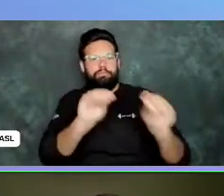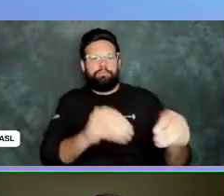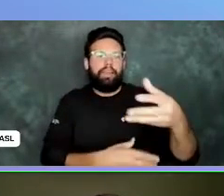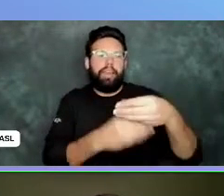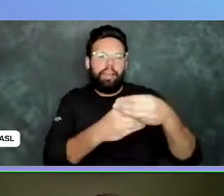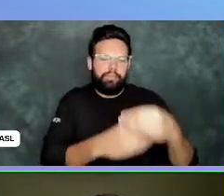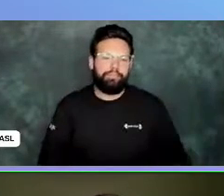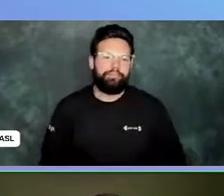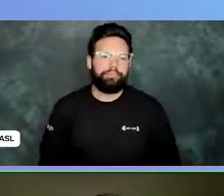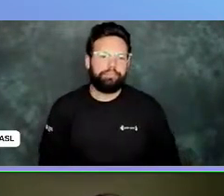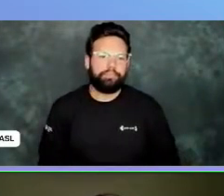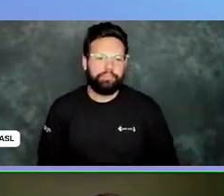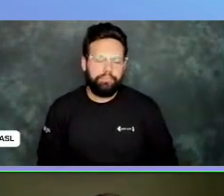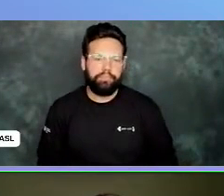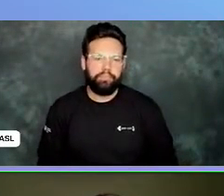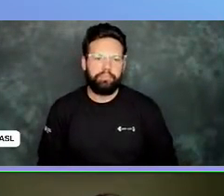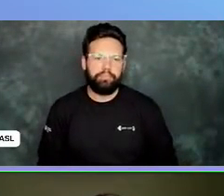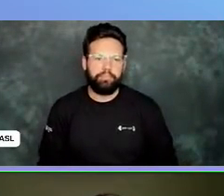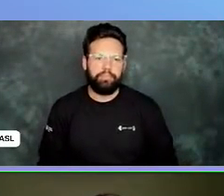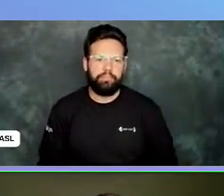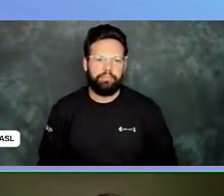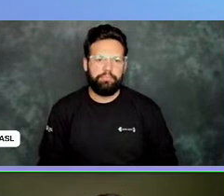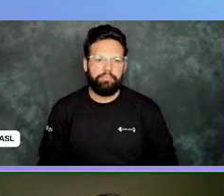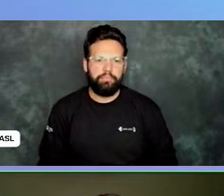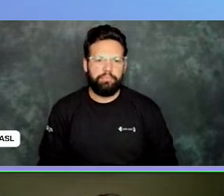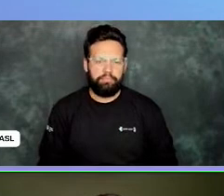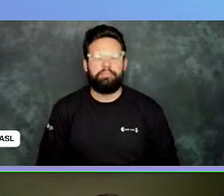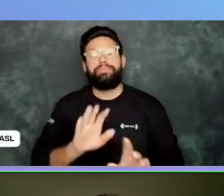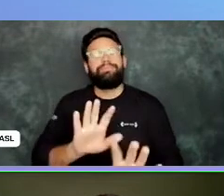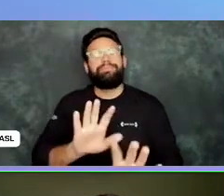browser remembers that, and it can offer that as an